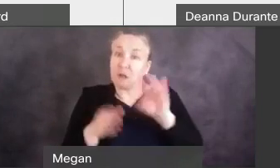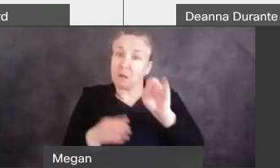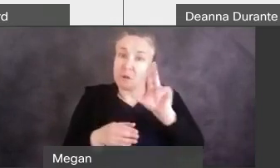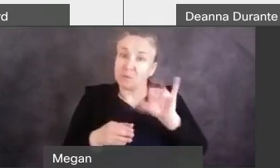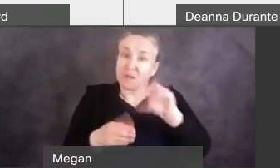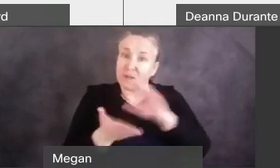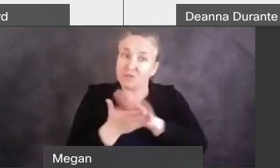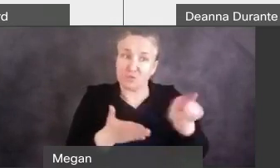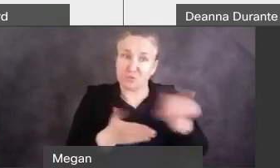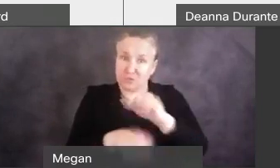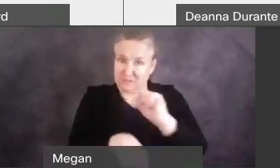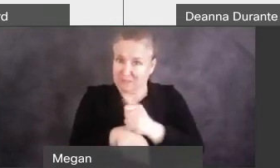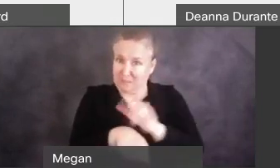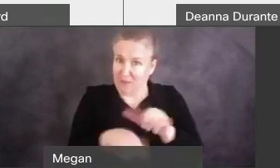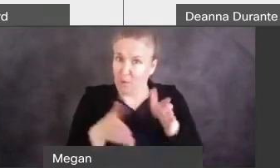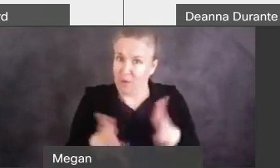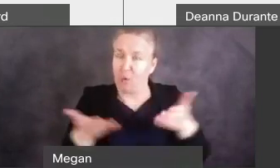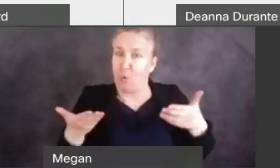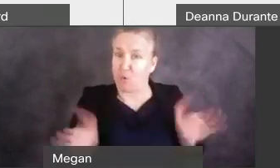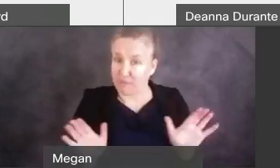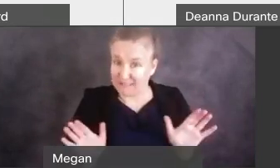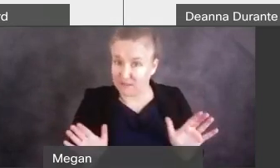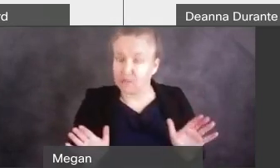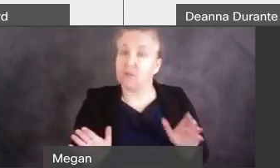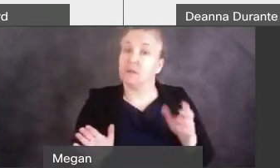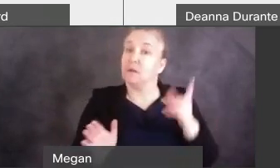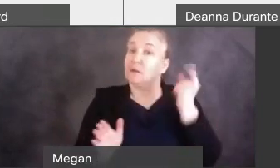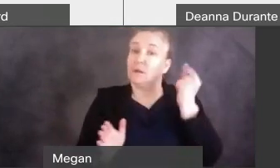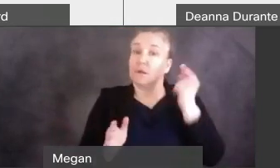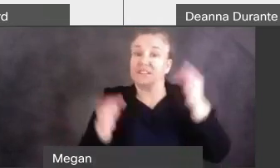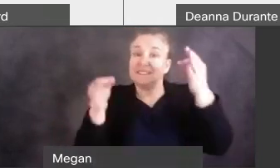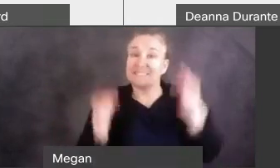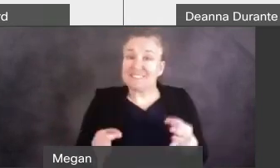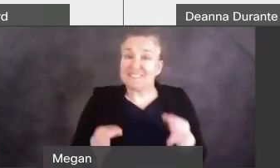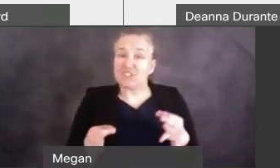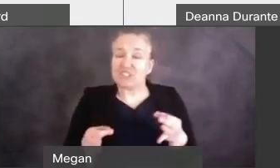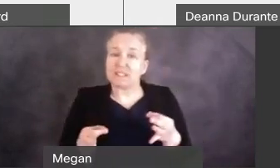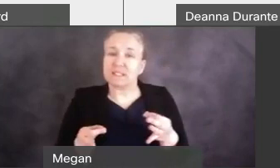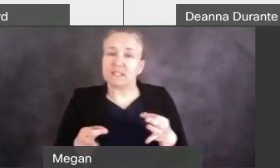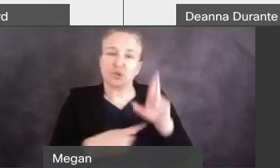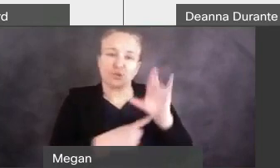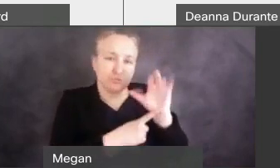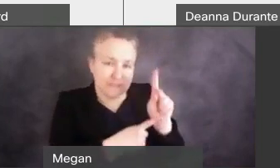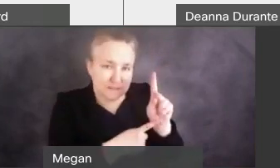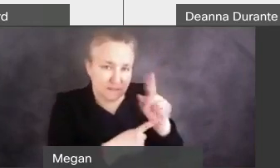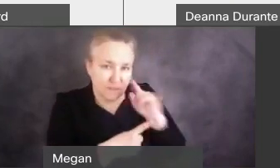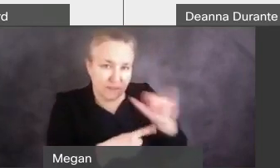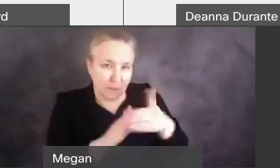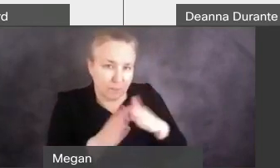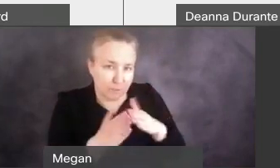The decision that has to be made is really the risk tolerance in that community. So